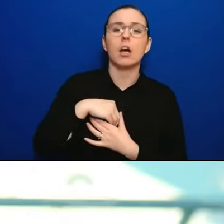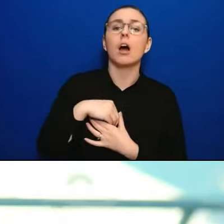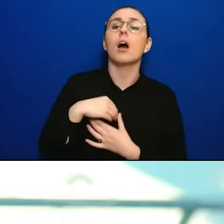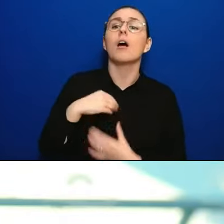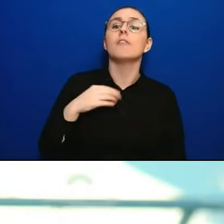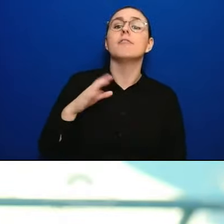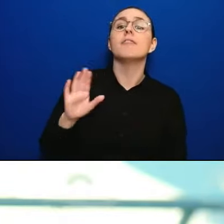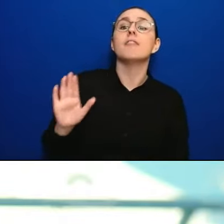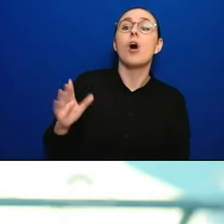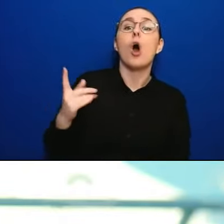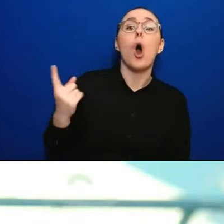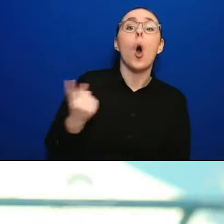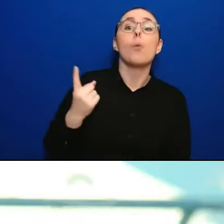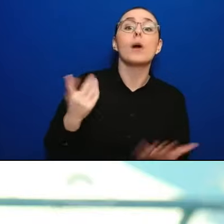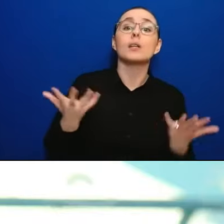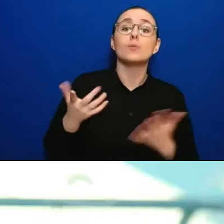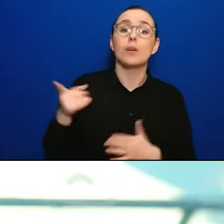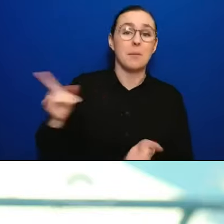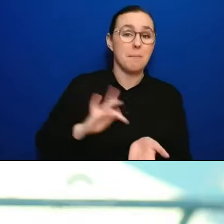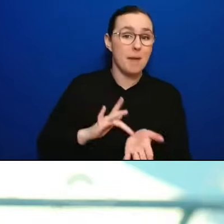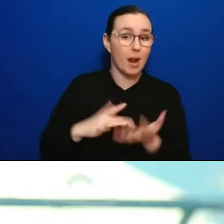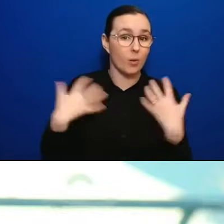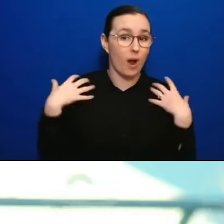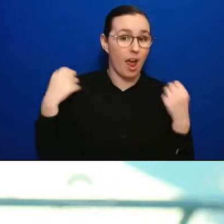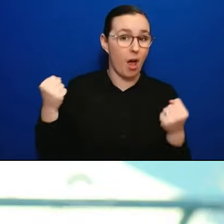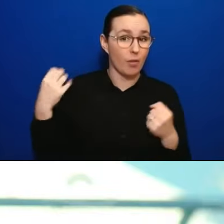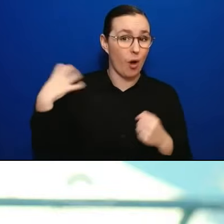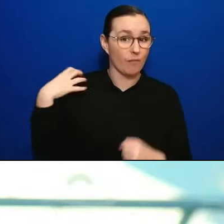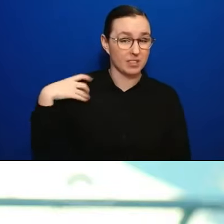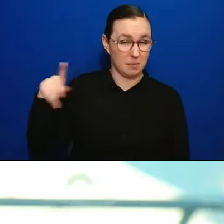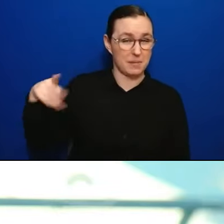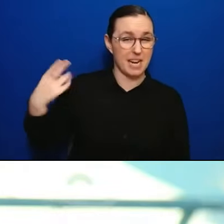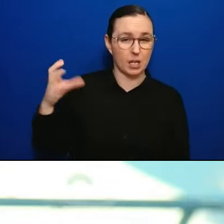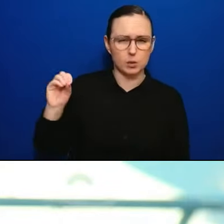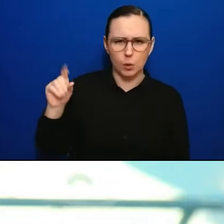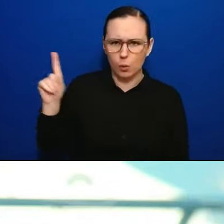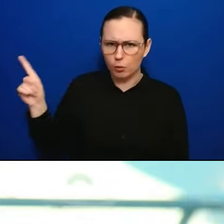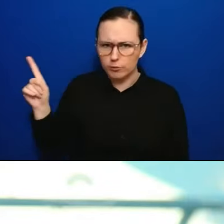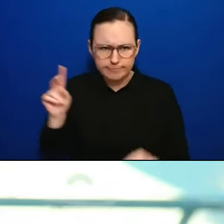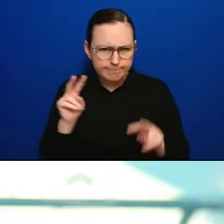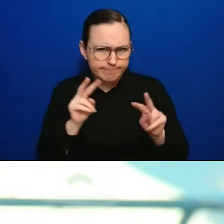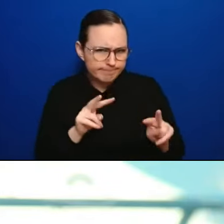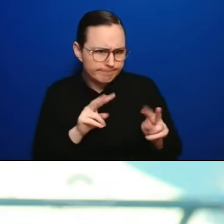calling it. So it's always been at the